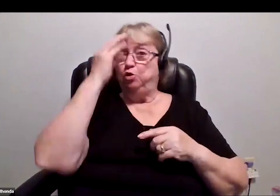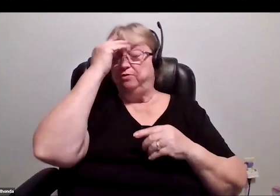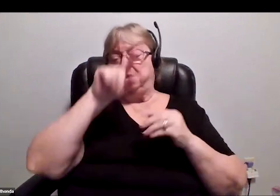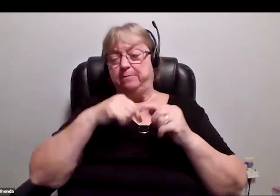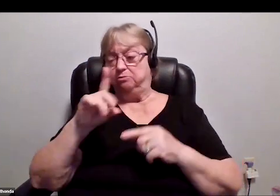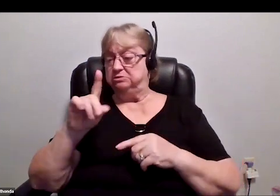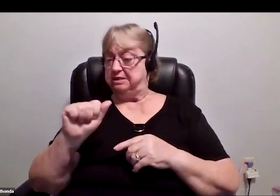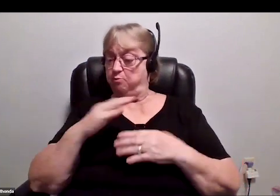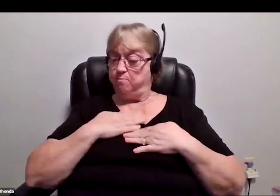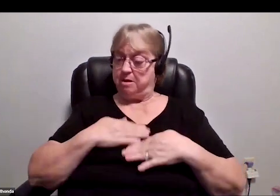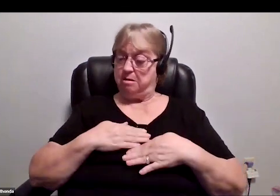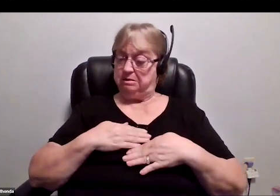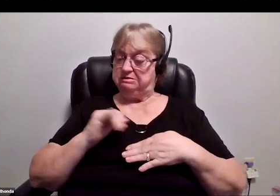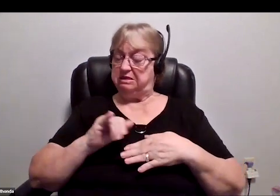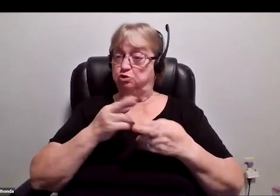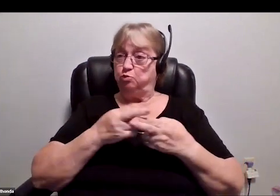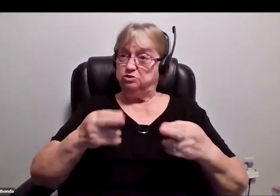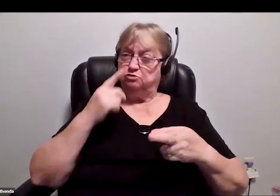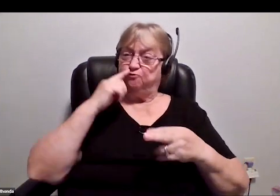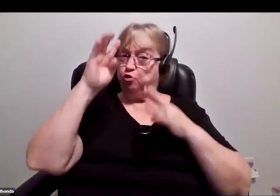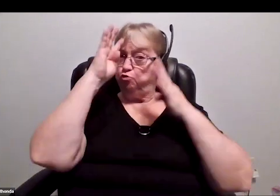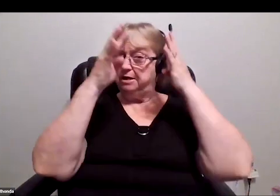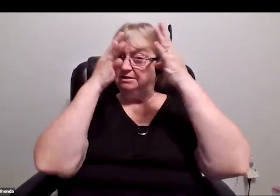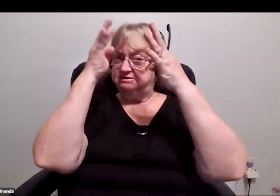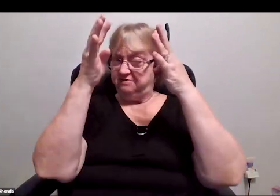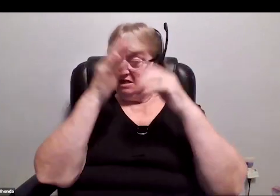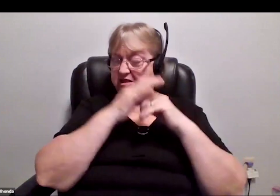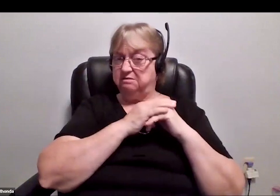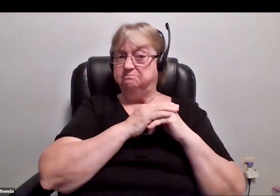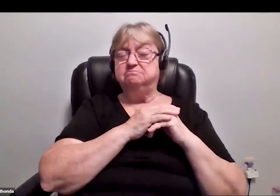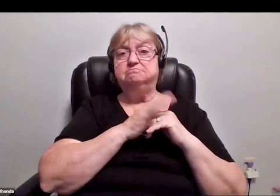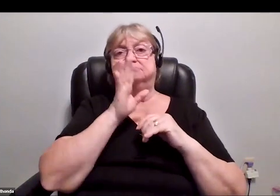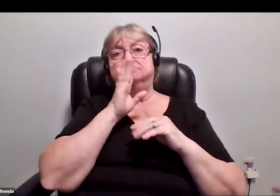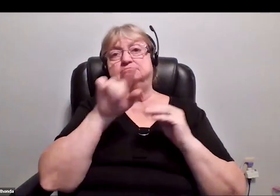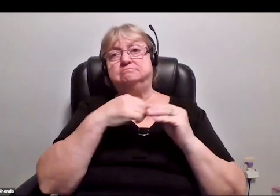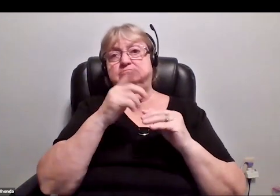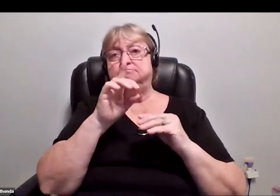as a resource for creativity, when we talk about